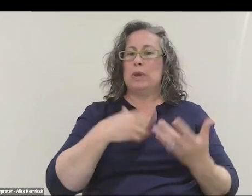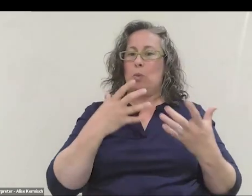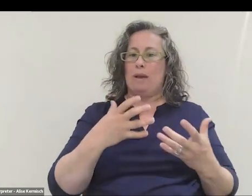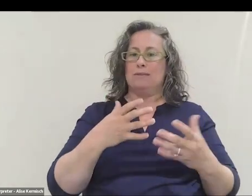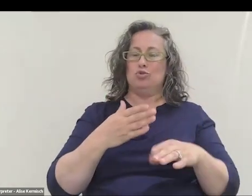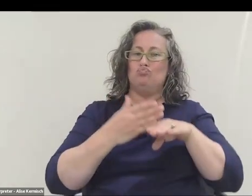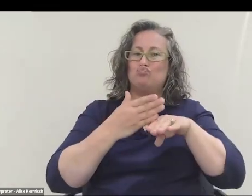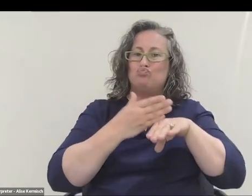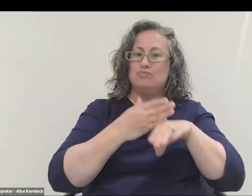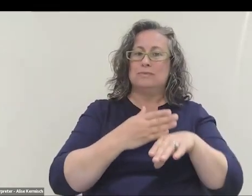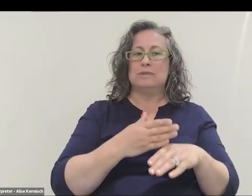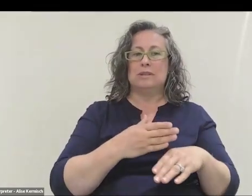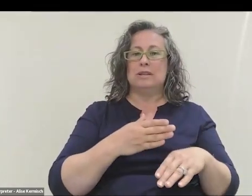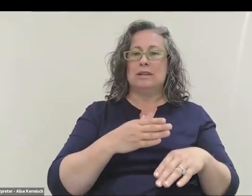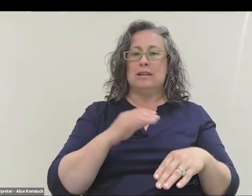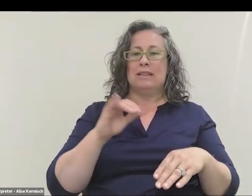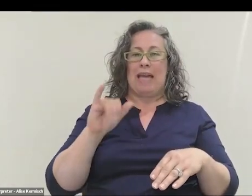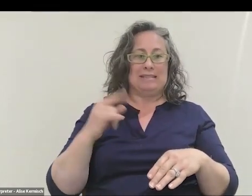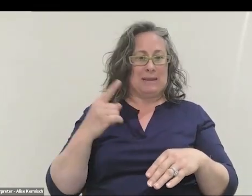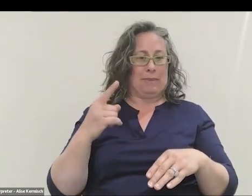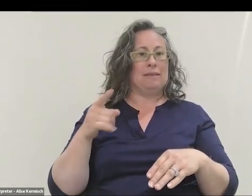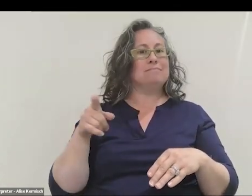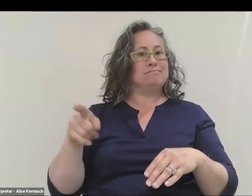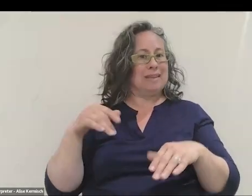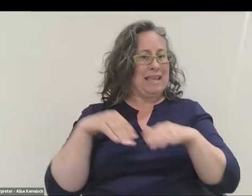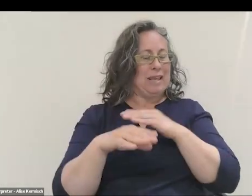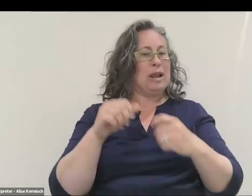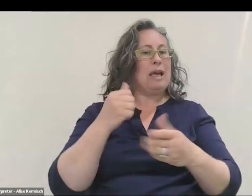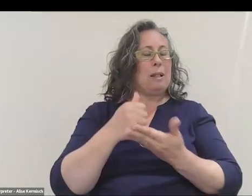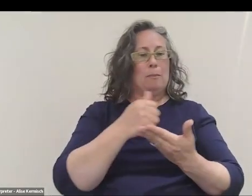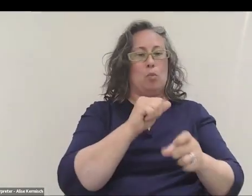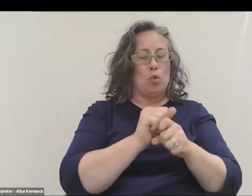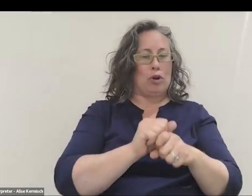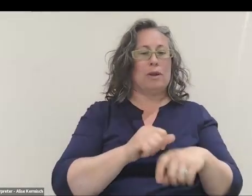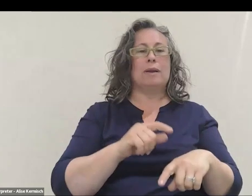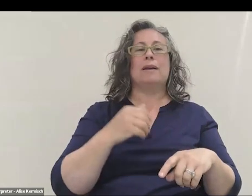that Soley came in and worked on. We got a new light sensor and we integrated the MIDI circuit board.